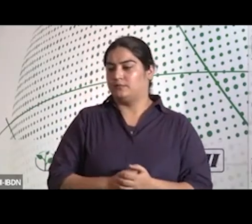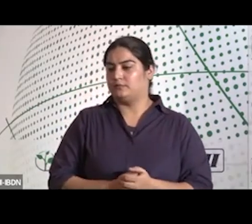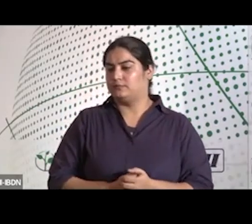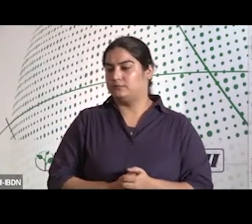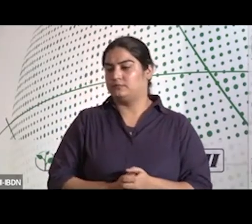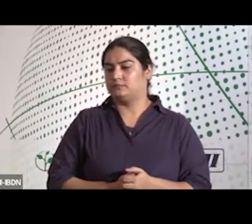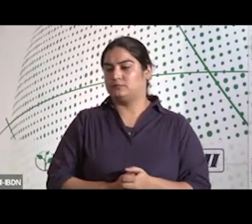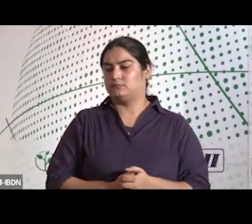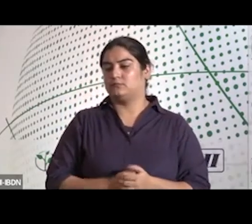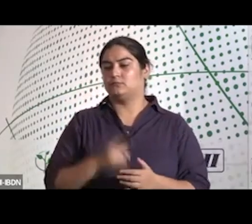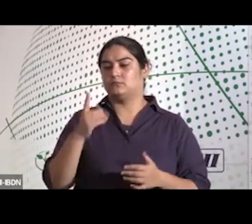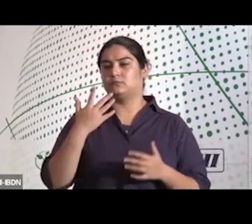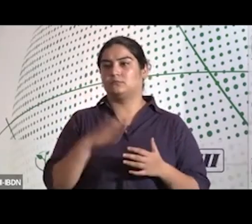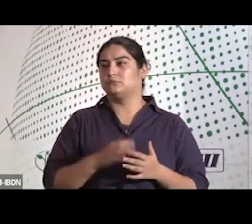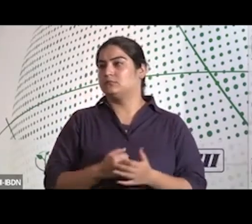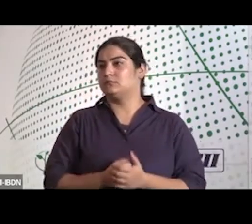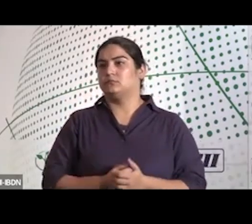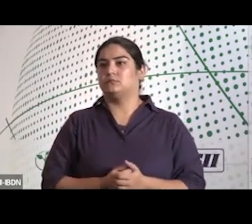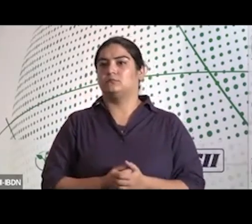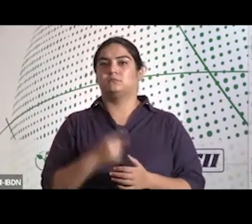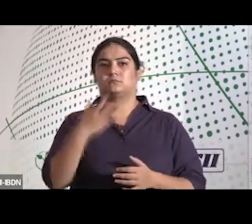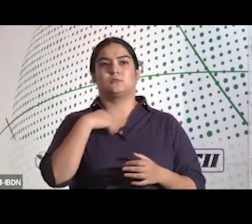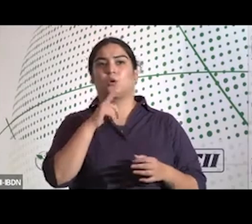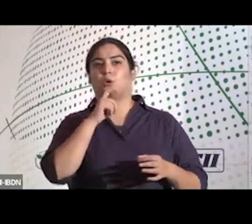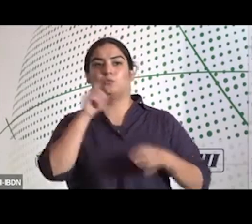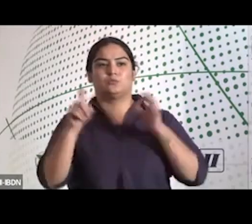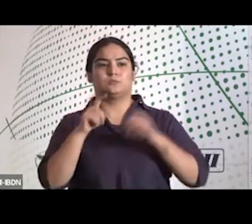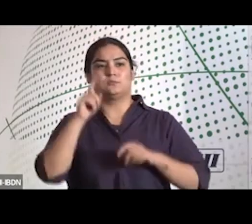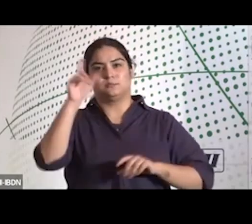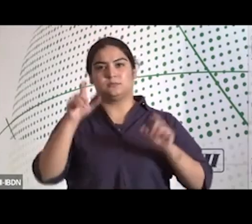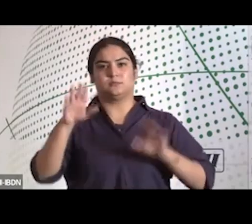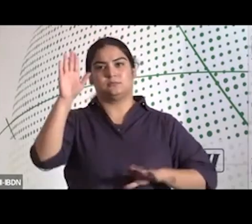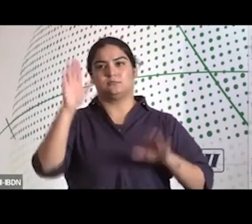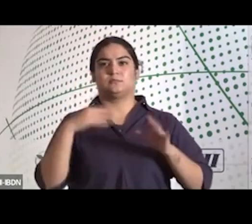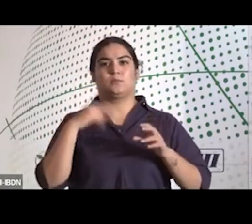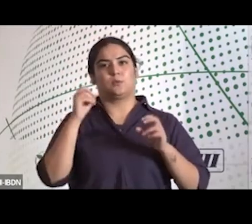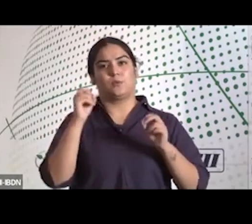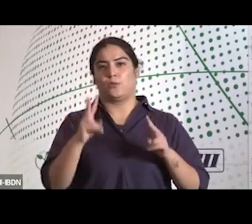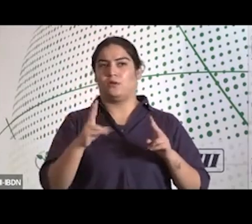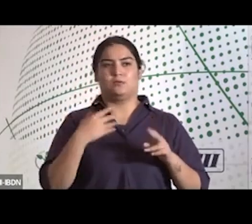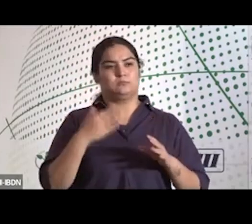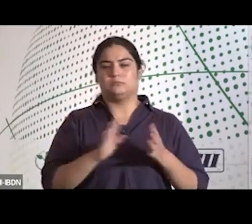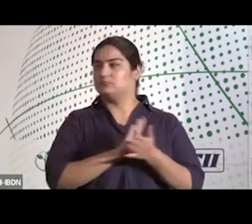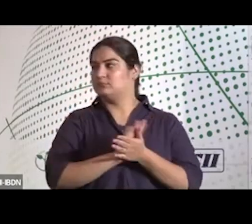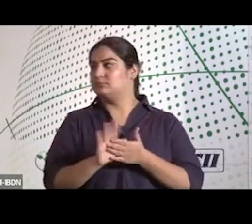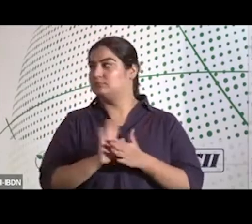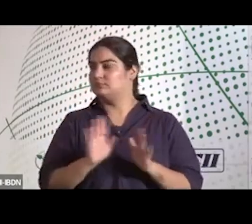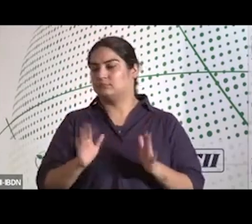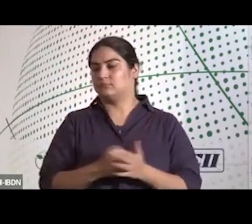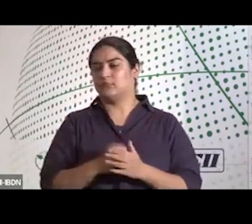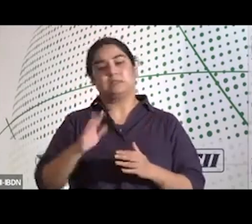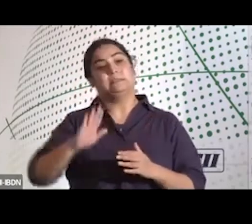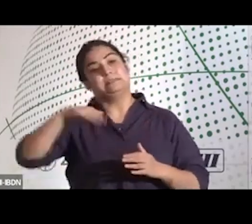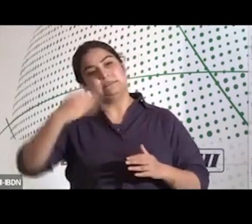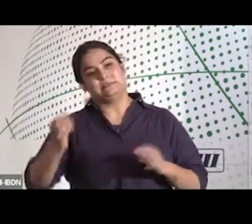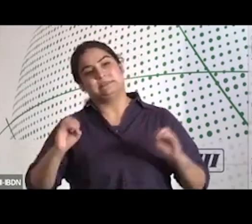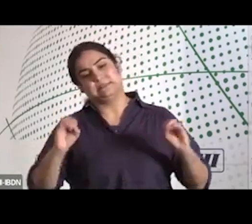One, two, three, None. Okay, then I'll wrap it up so that the next session can begin.